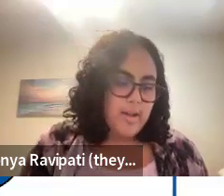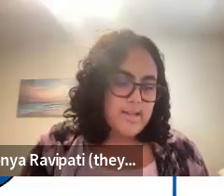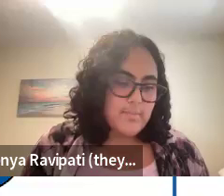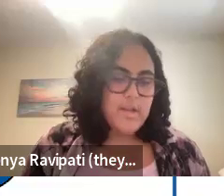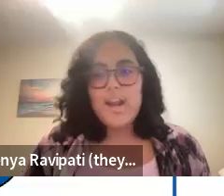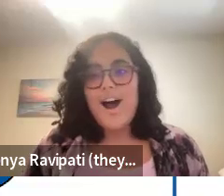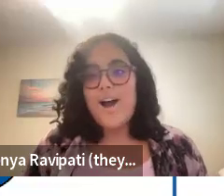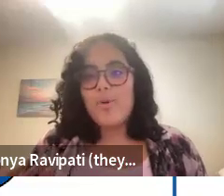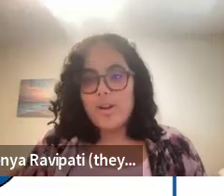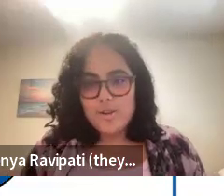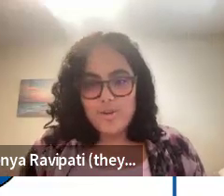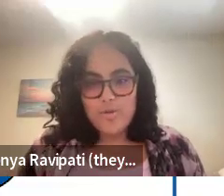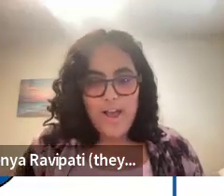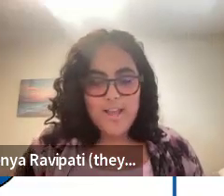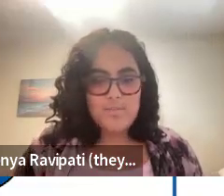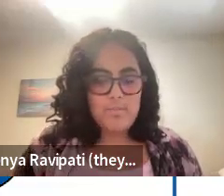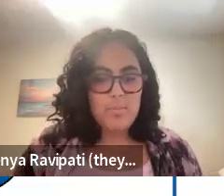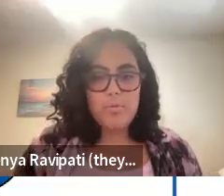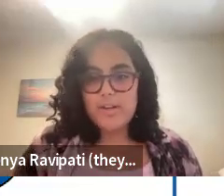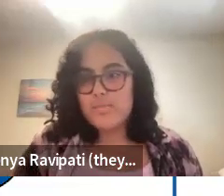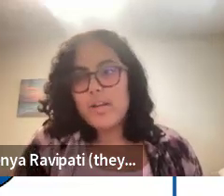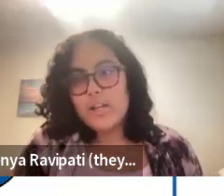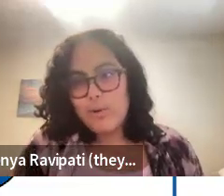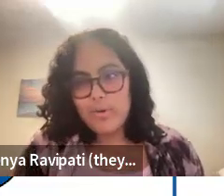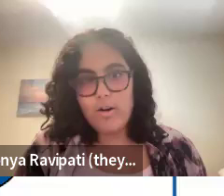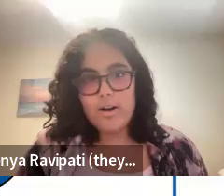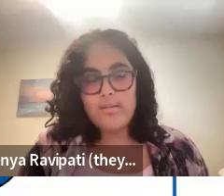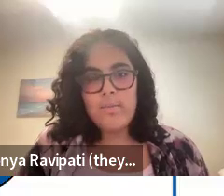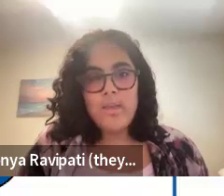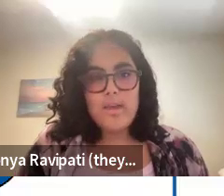But something that I want you, as people participating in the webinar,